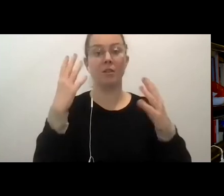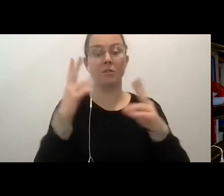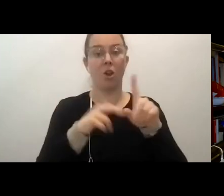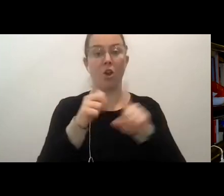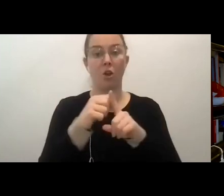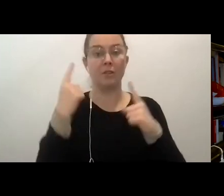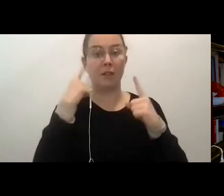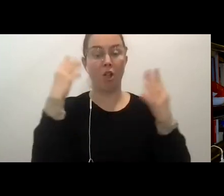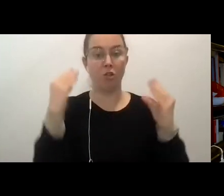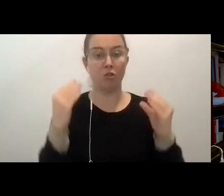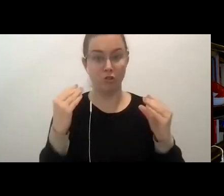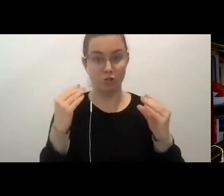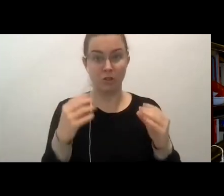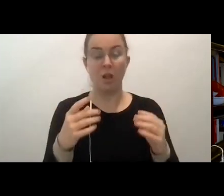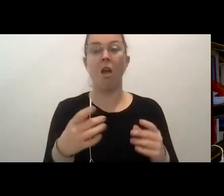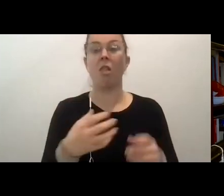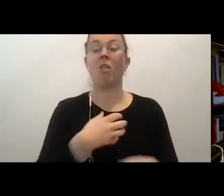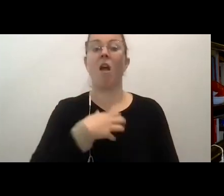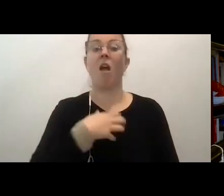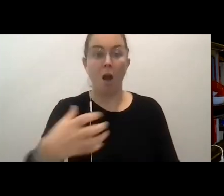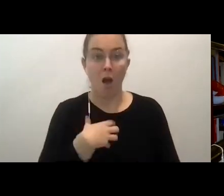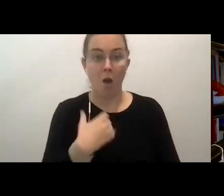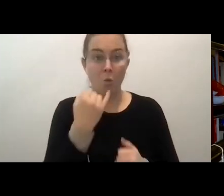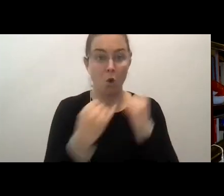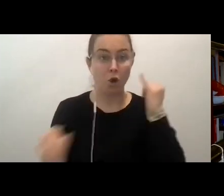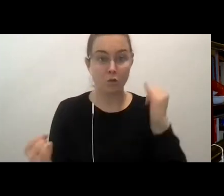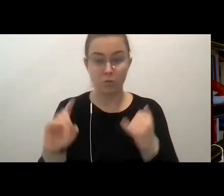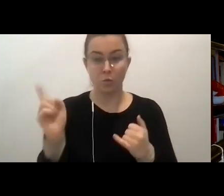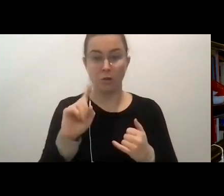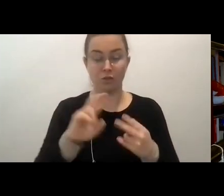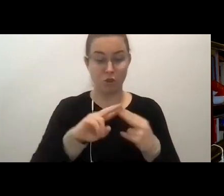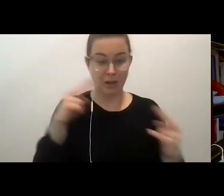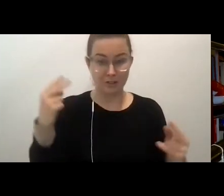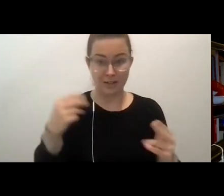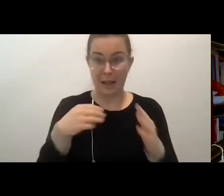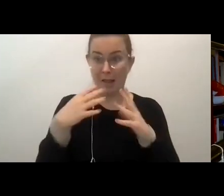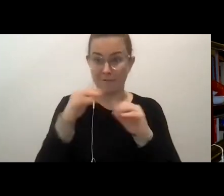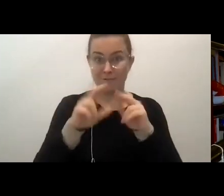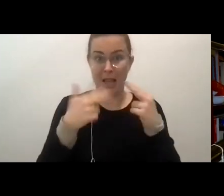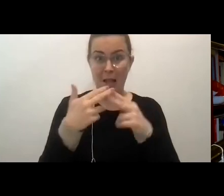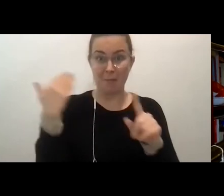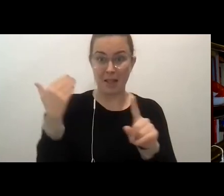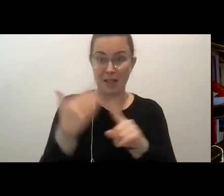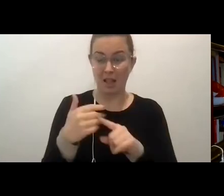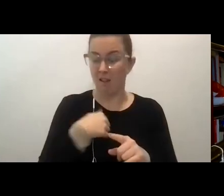shocked to hear that it was genetic - that it ran in the family. I was like "what?!", you know?